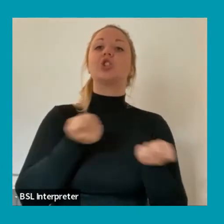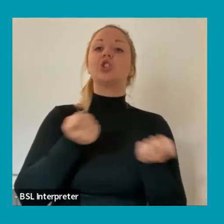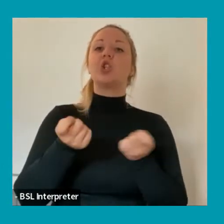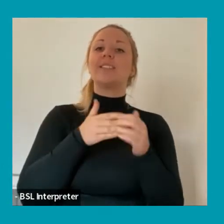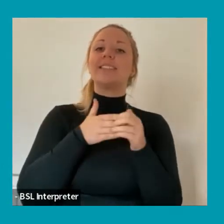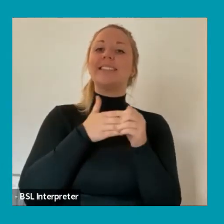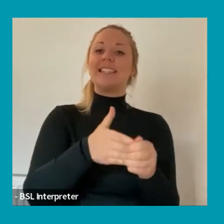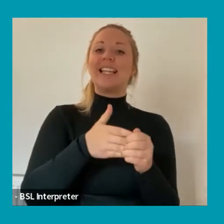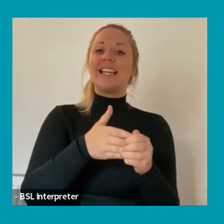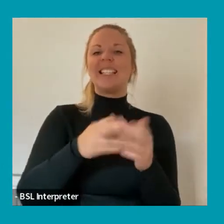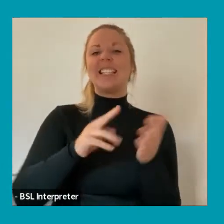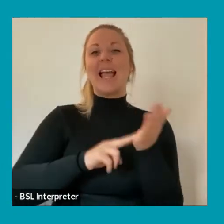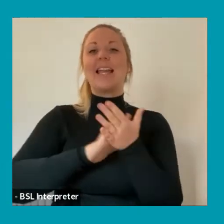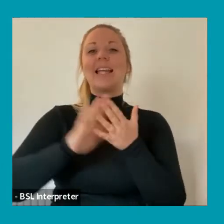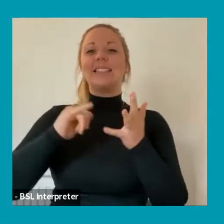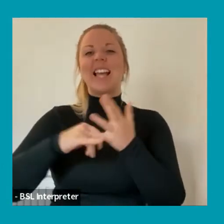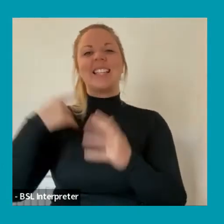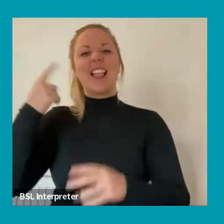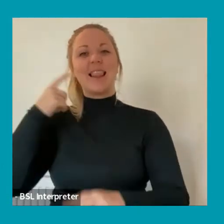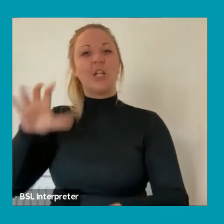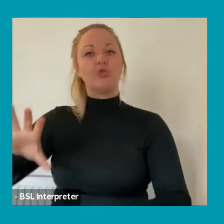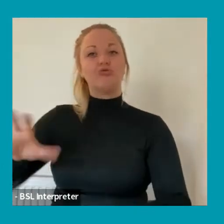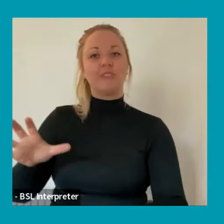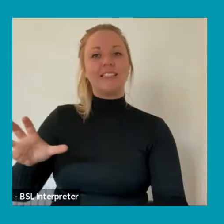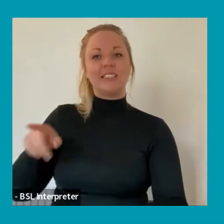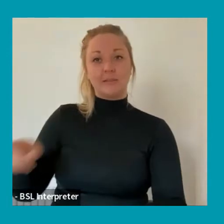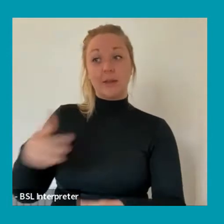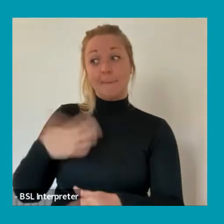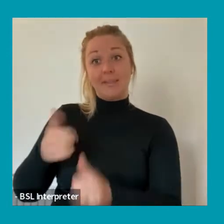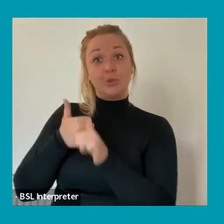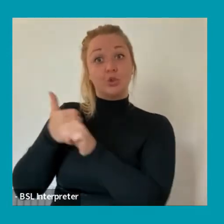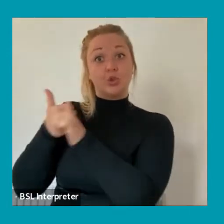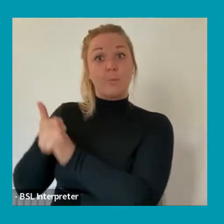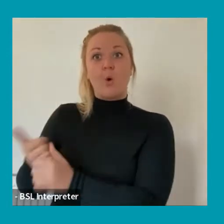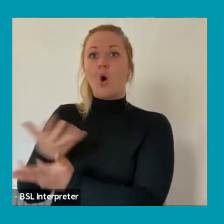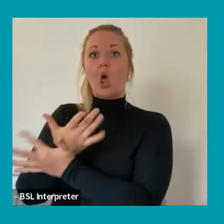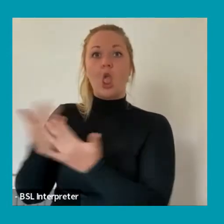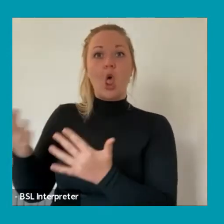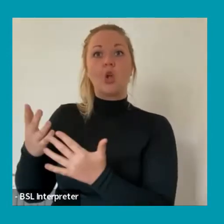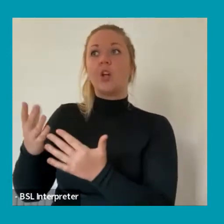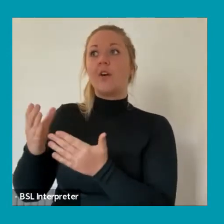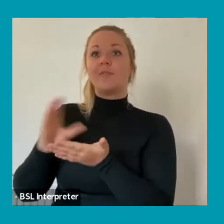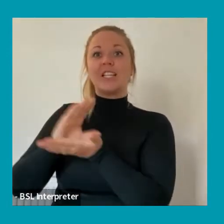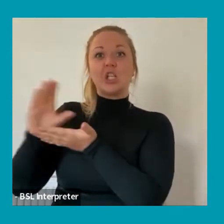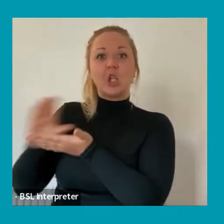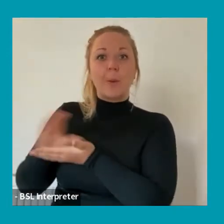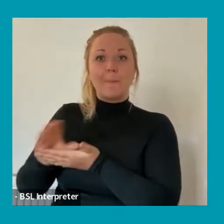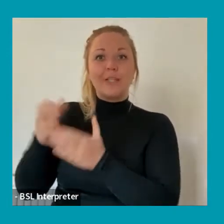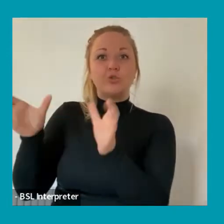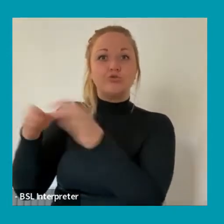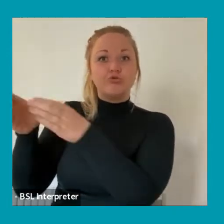and support a number of clinical commissioning groups. Giving them subject matter expertise on